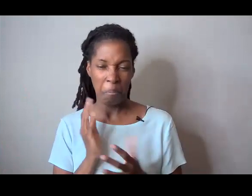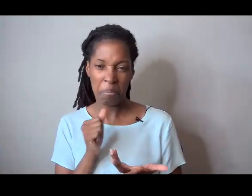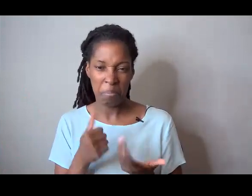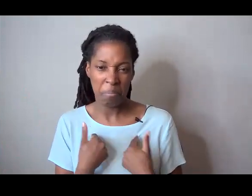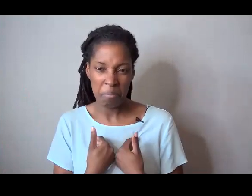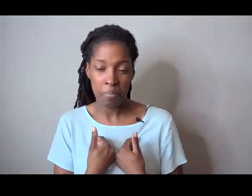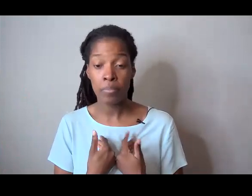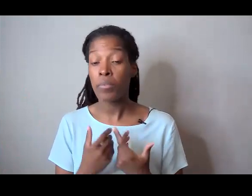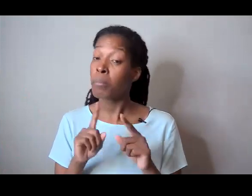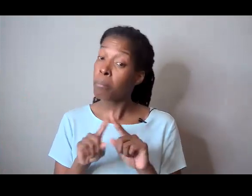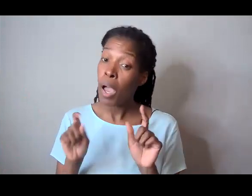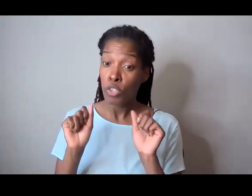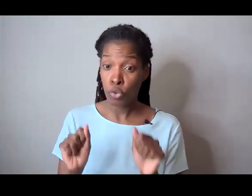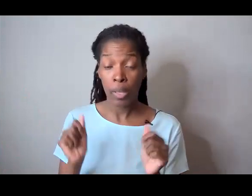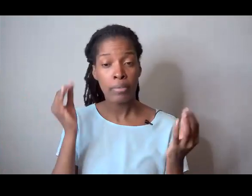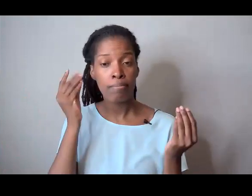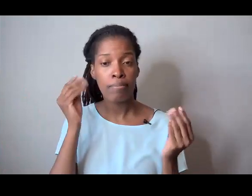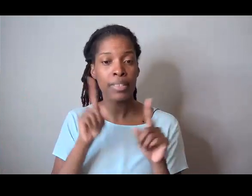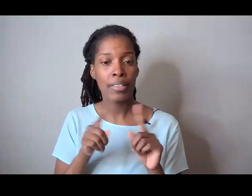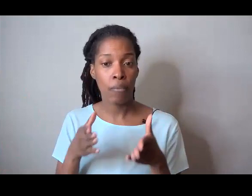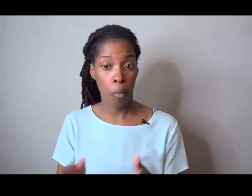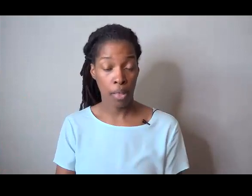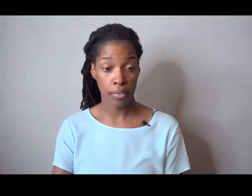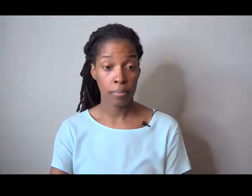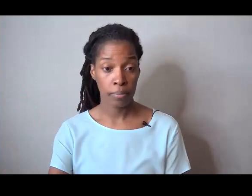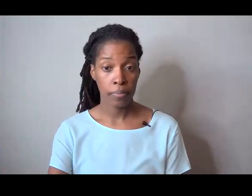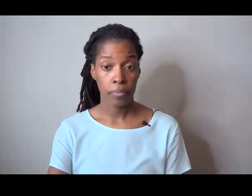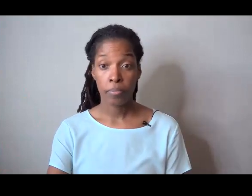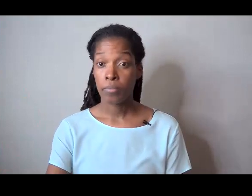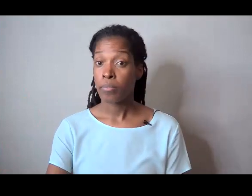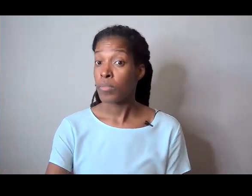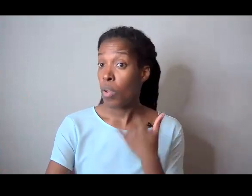So there's a couple different ways you request can go about it. You can call the local social security office